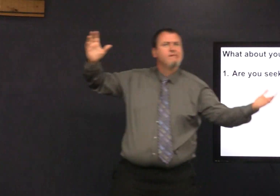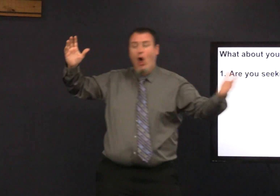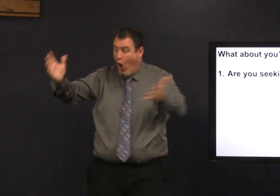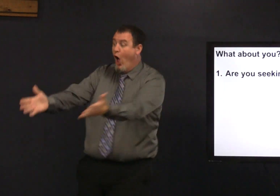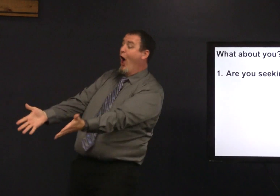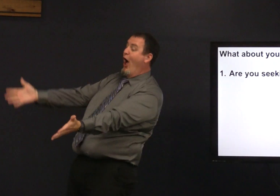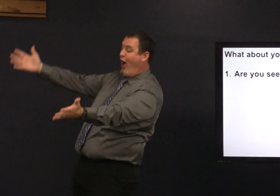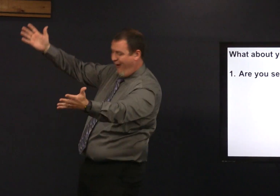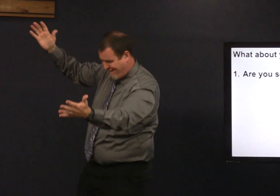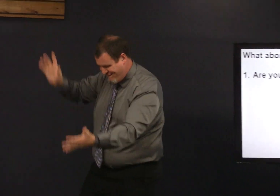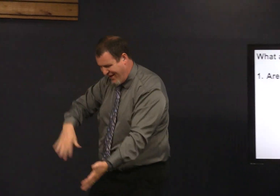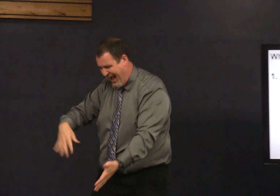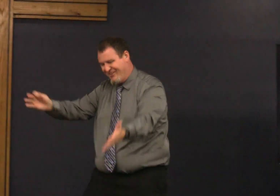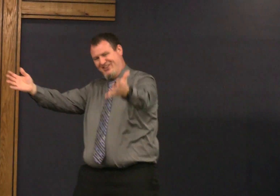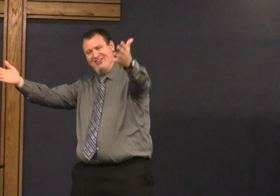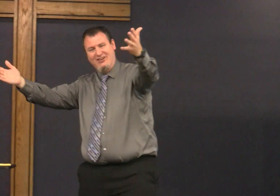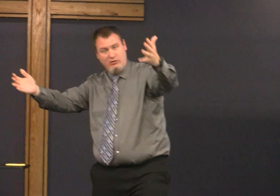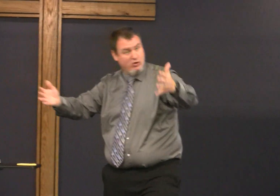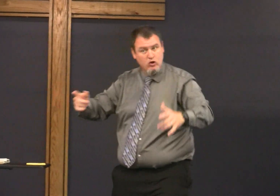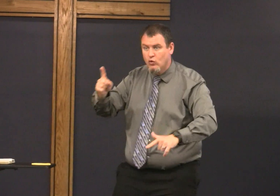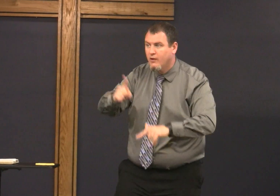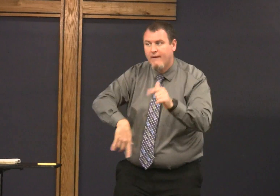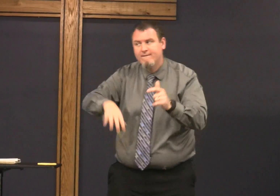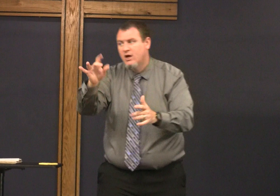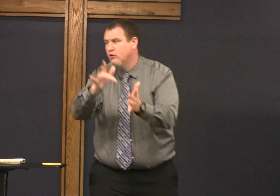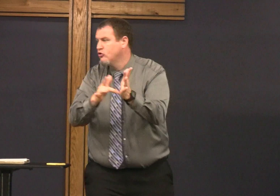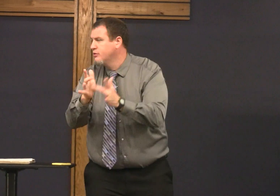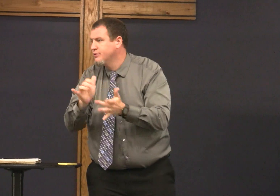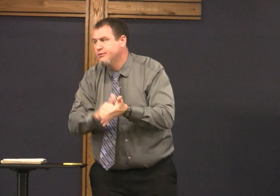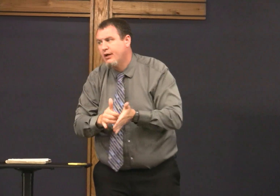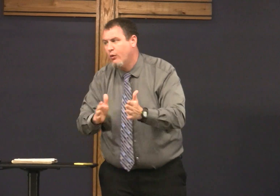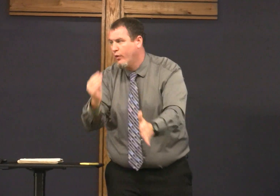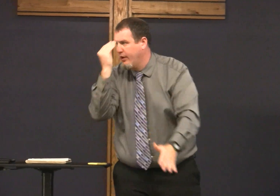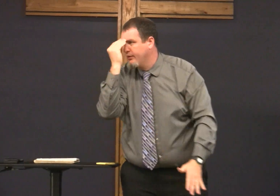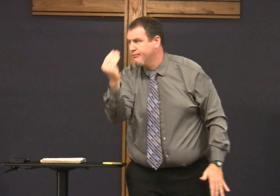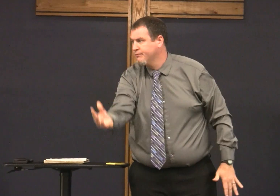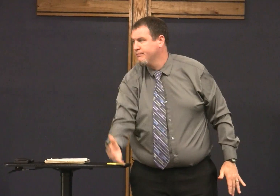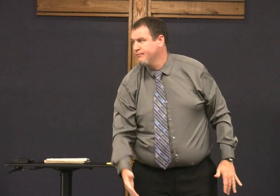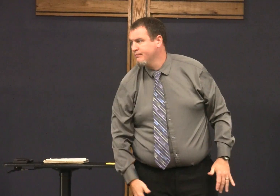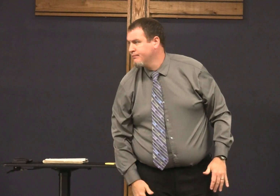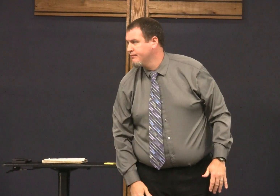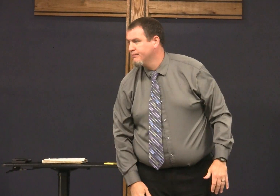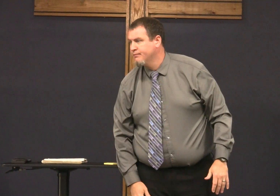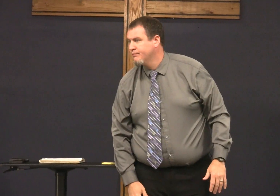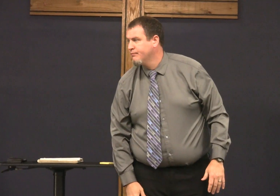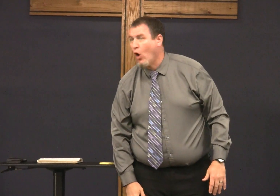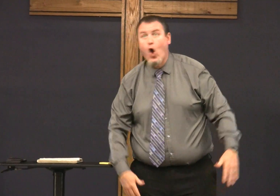where's Ethan oh there he is and I found you you can't you can't find Jesus that way just you know